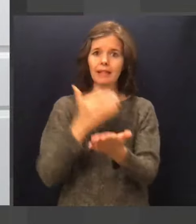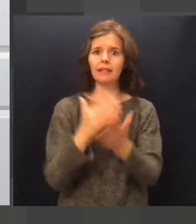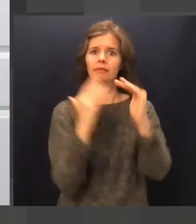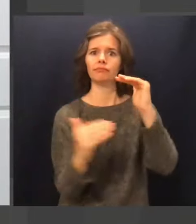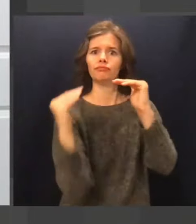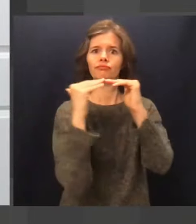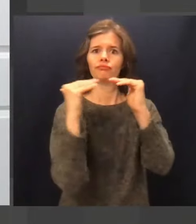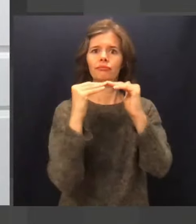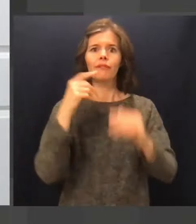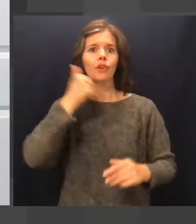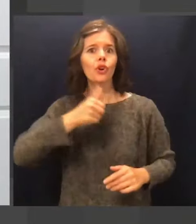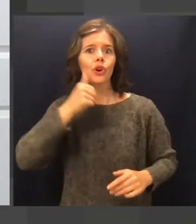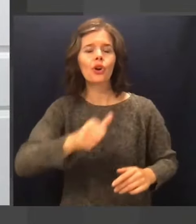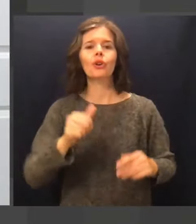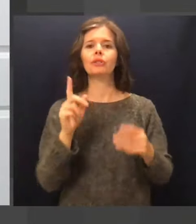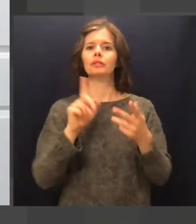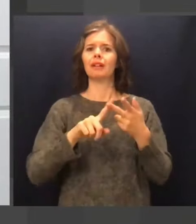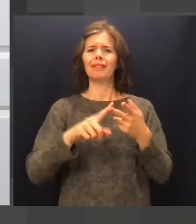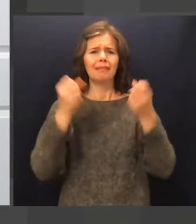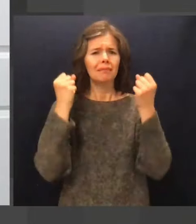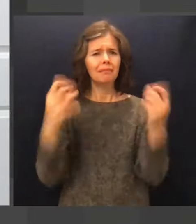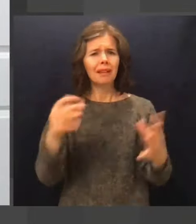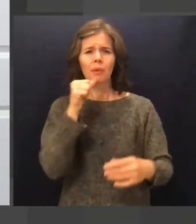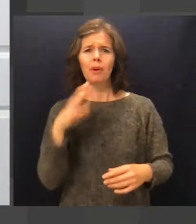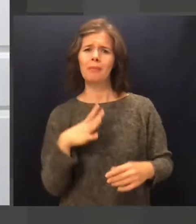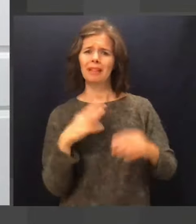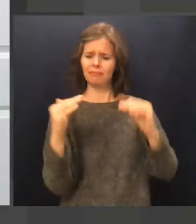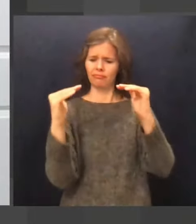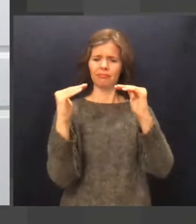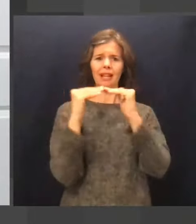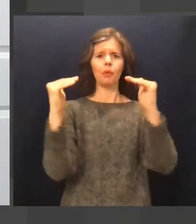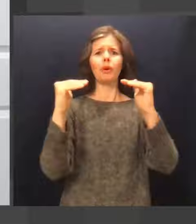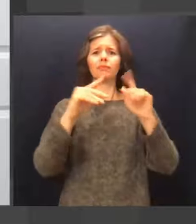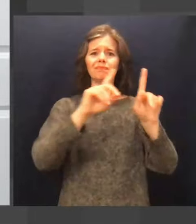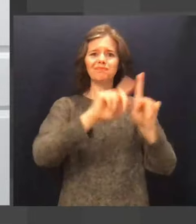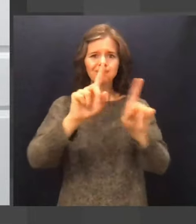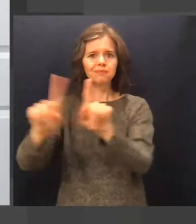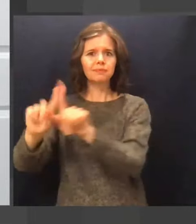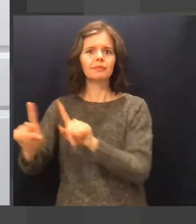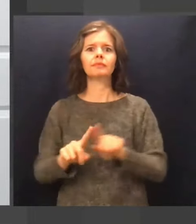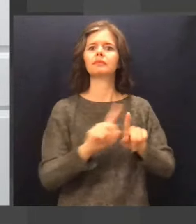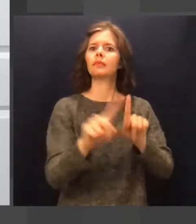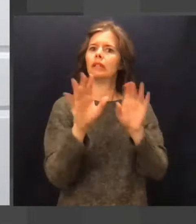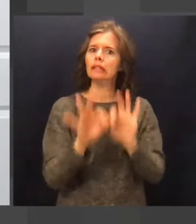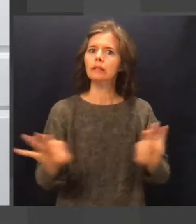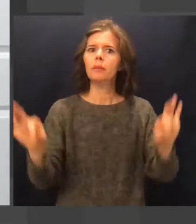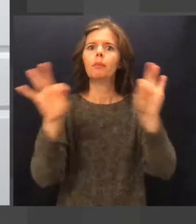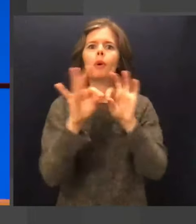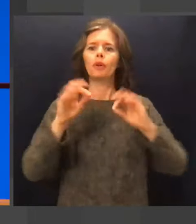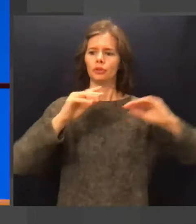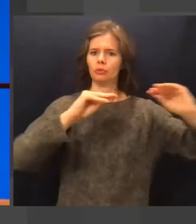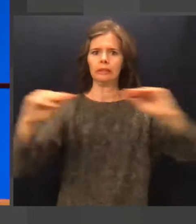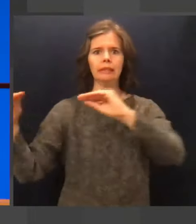RIGHTS MOVEMENT OF 1960s AMERICA TO THE WOMEN'S SUFFRAGETTE MOVEMENT AND MORE. WE CAN'T WAIT TO SHARE THESE